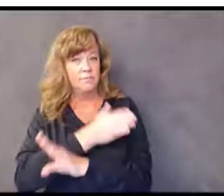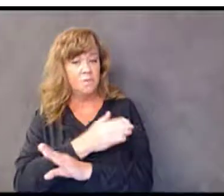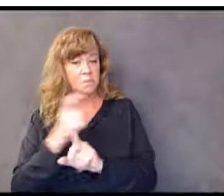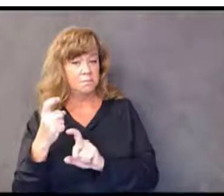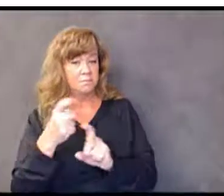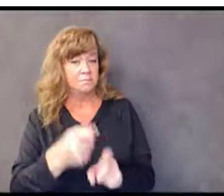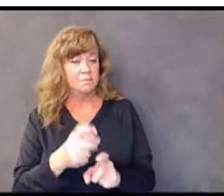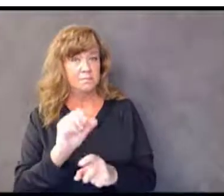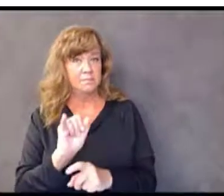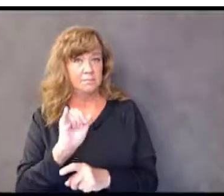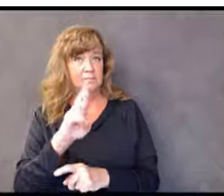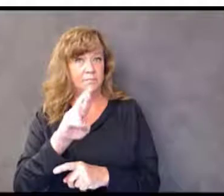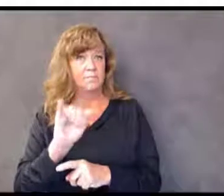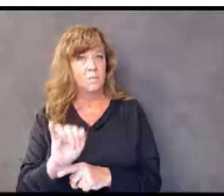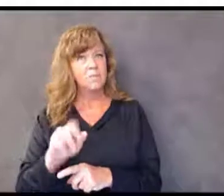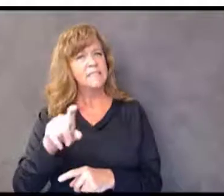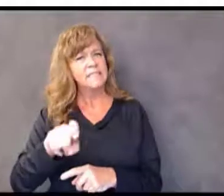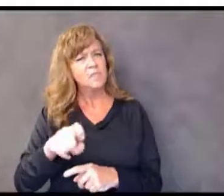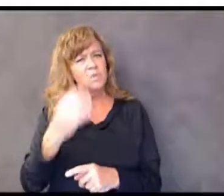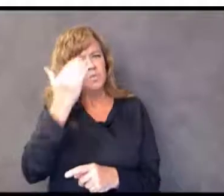with the IRI.